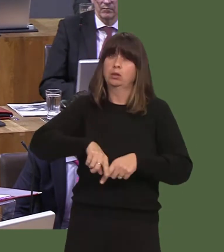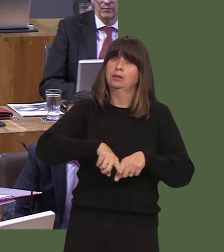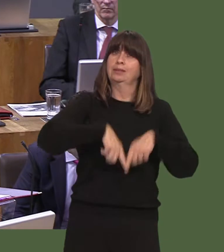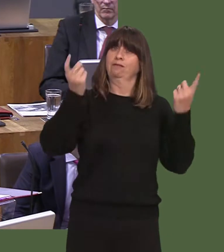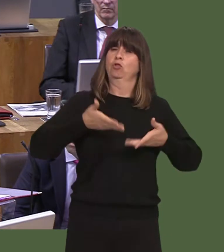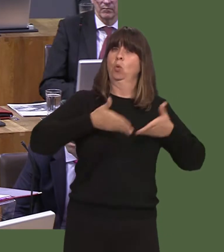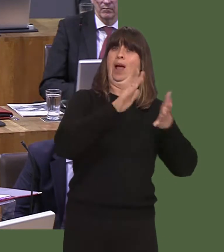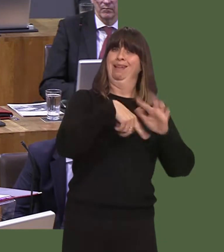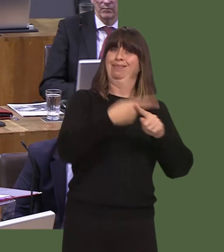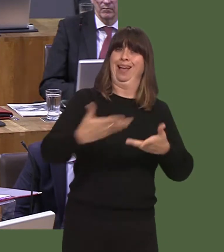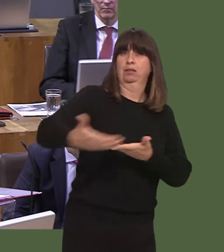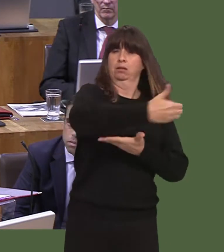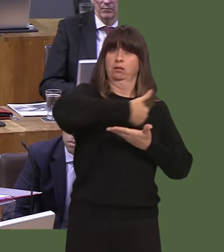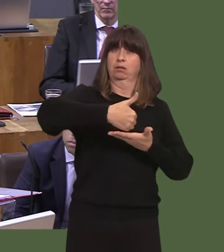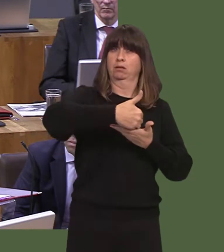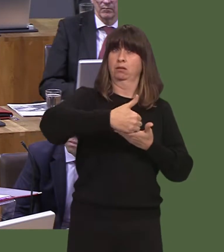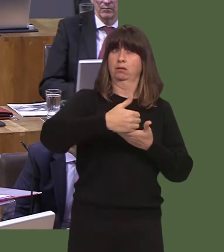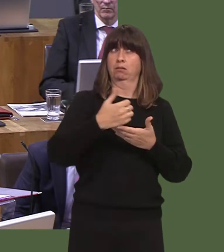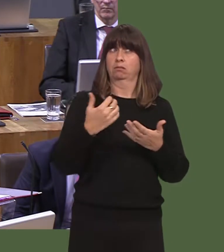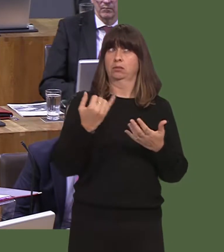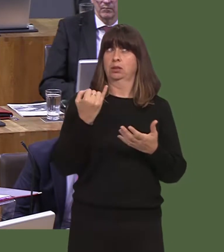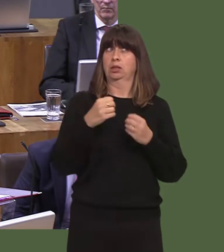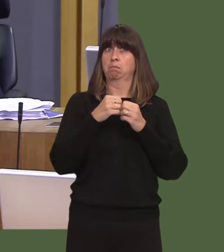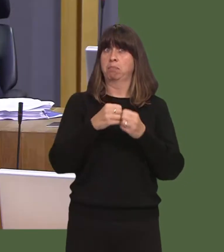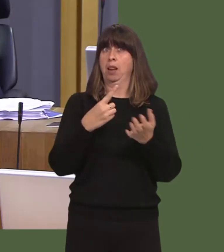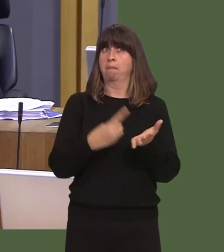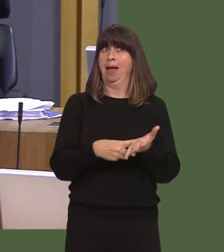But I have to say to him that that is a £6 billion gap that would need to be found.